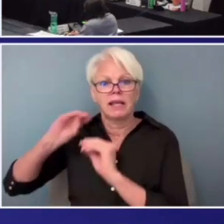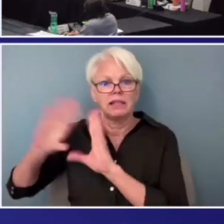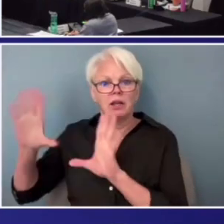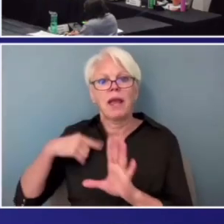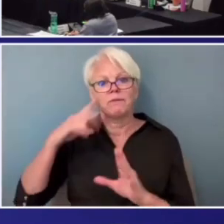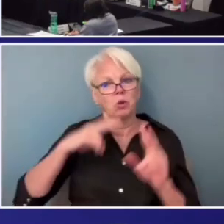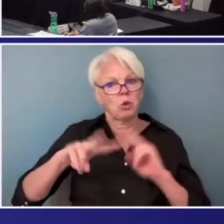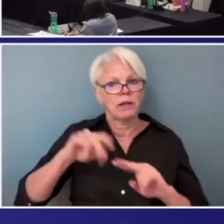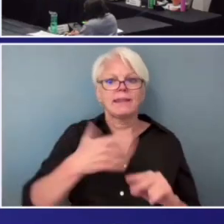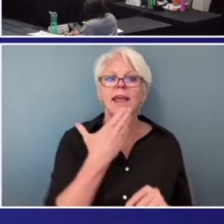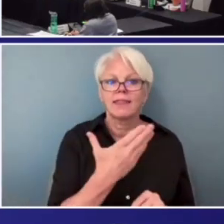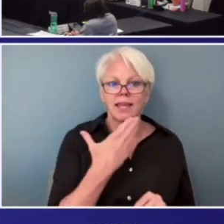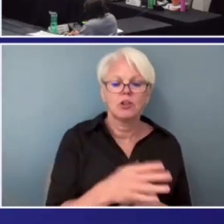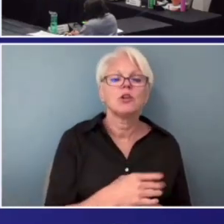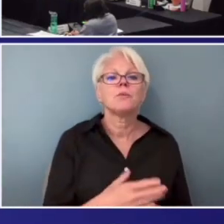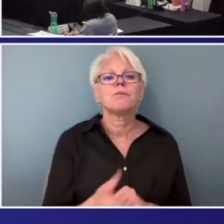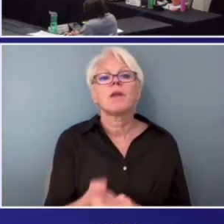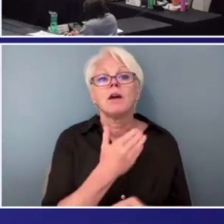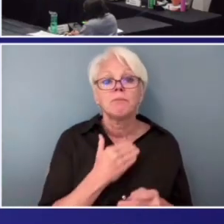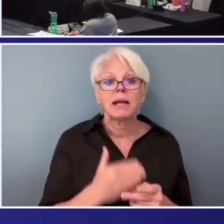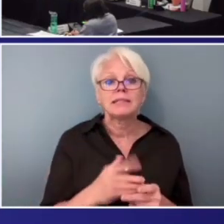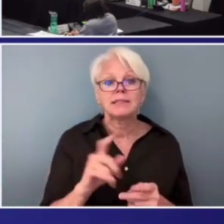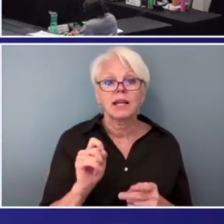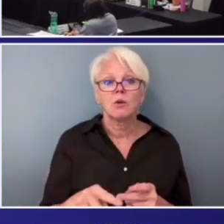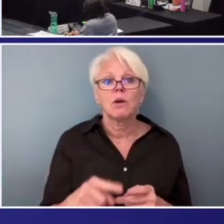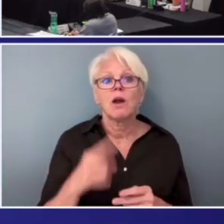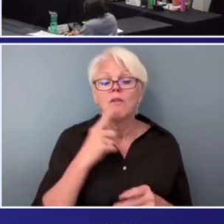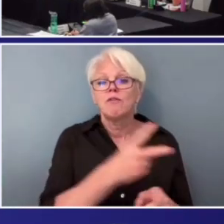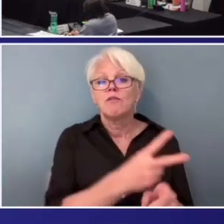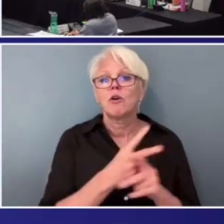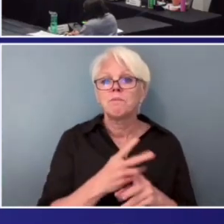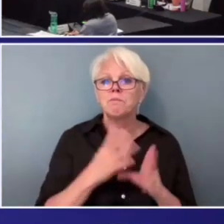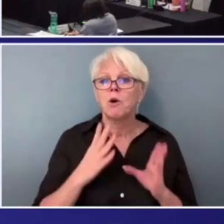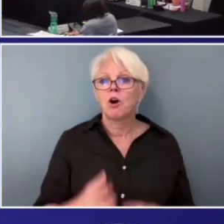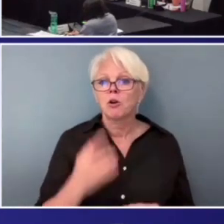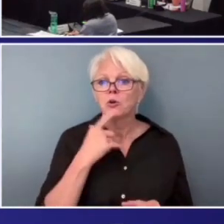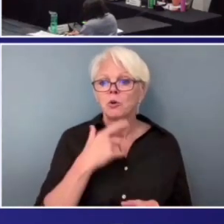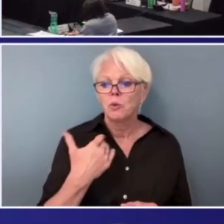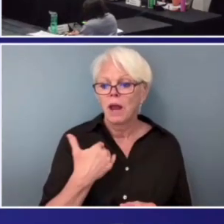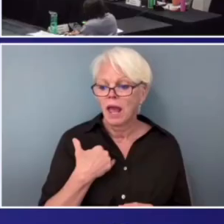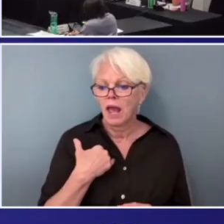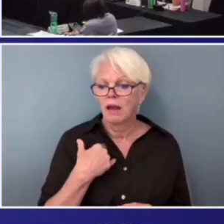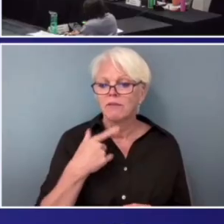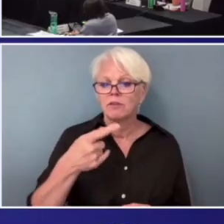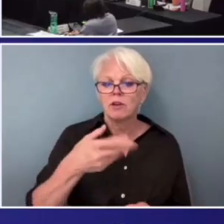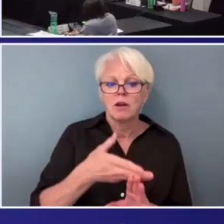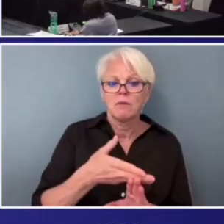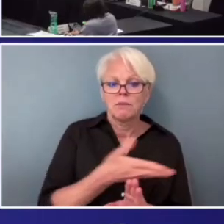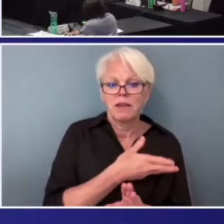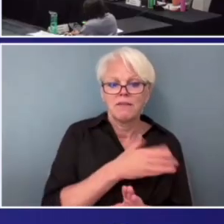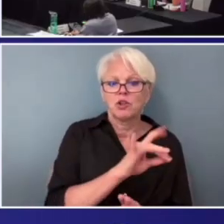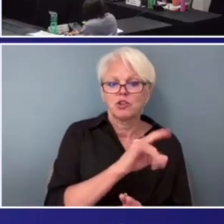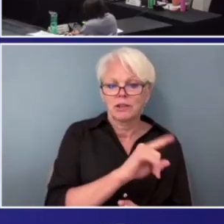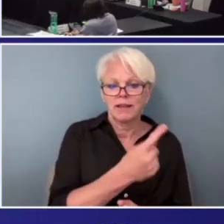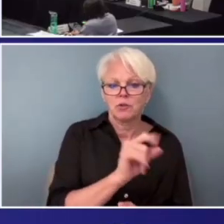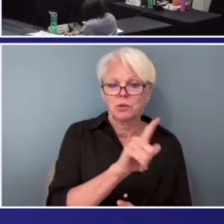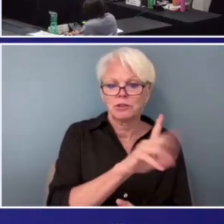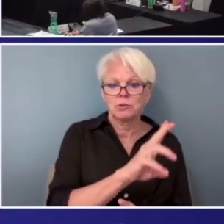Okay. And my second question is that for borrowers who have pre-July 1, 2026 loans and then who take out new loans